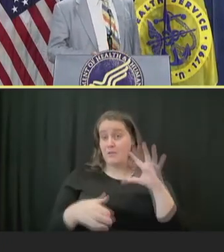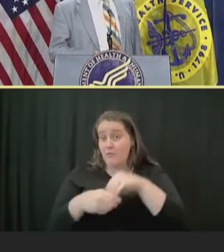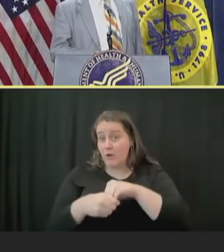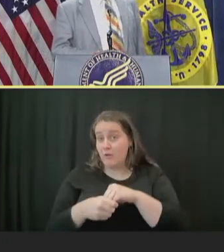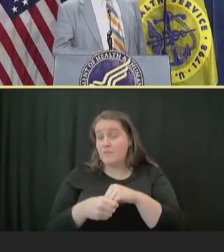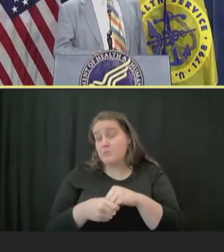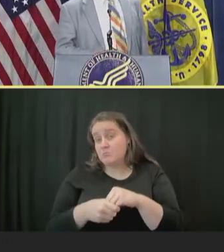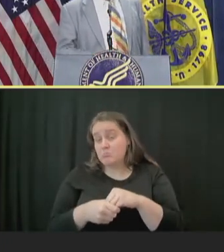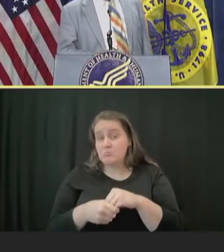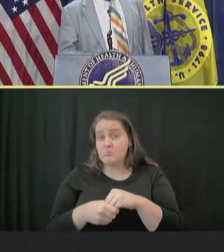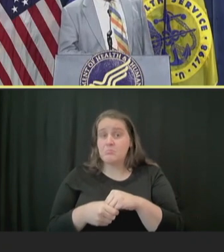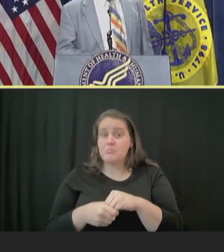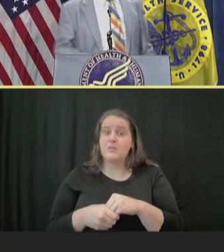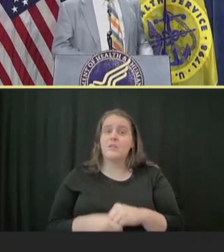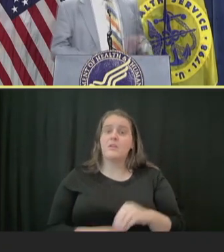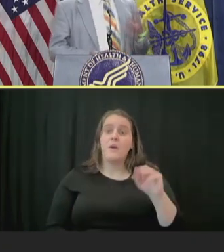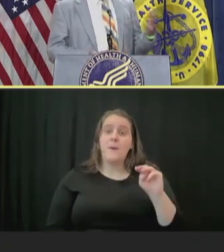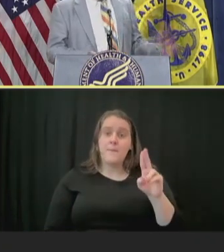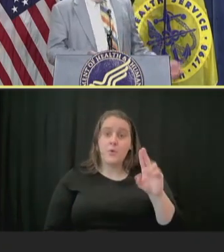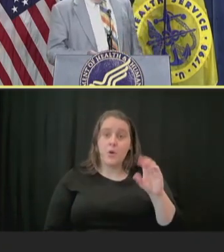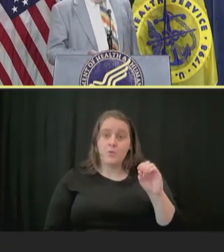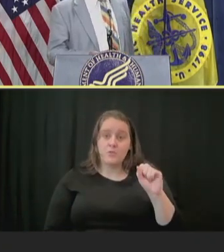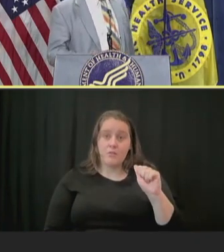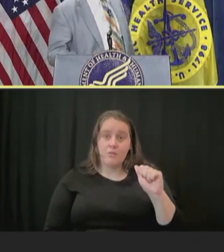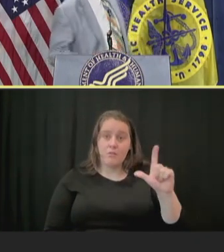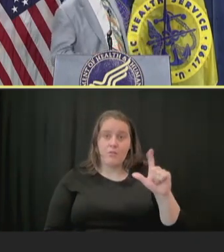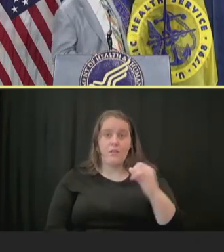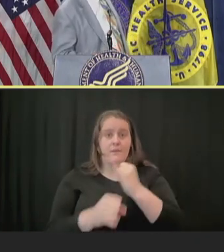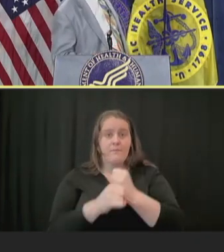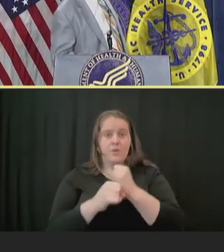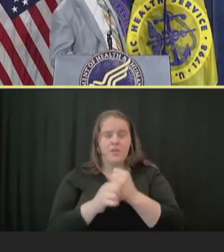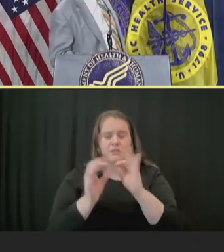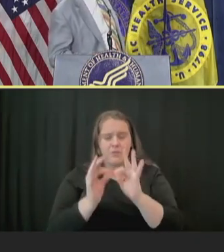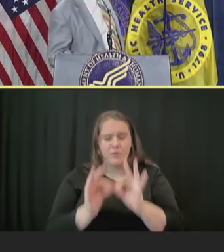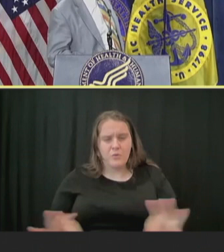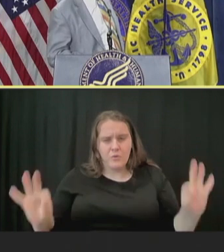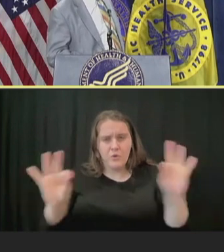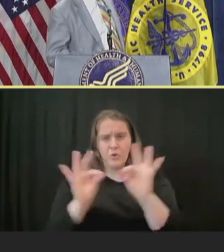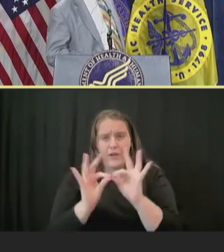critical. I'll say that again. And that's one thing that we're interested in studying.